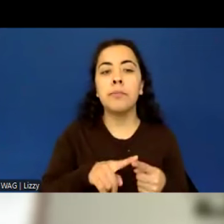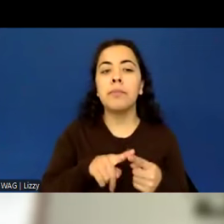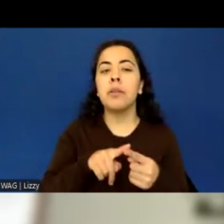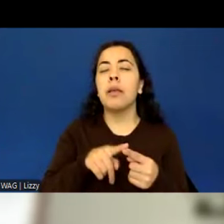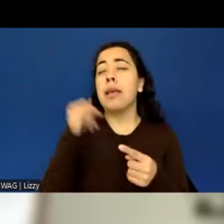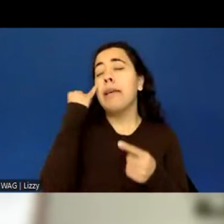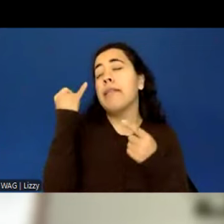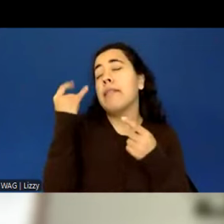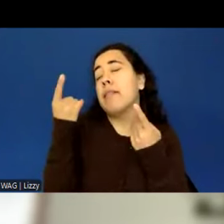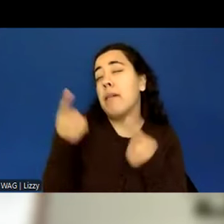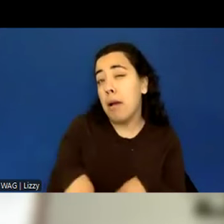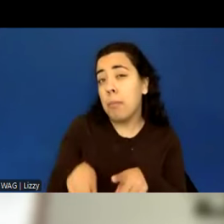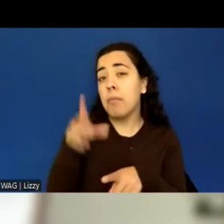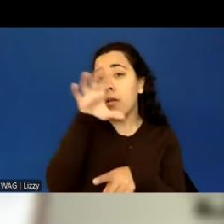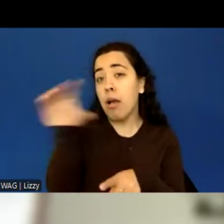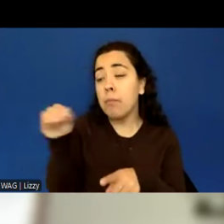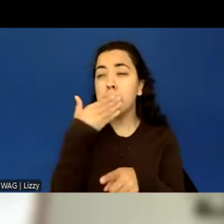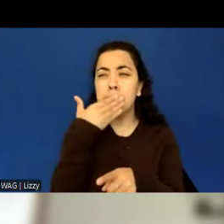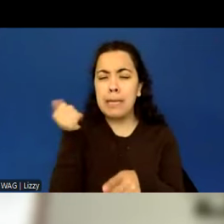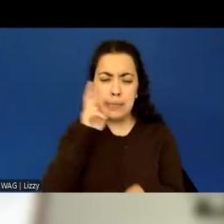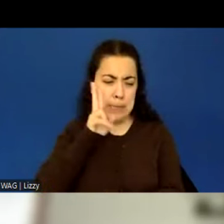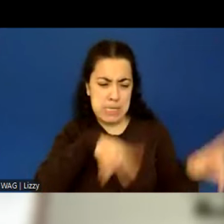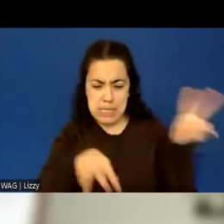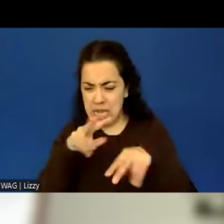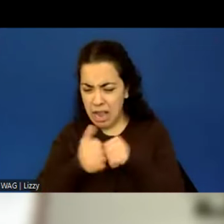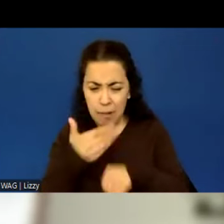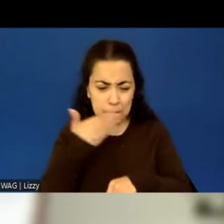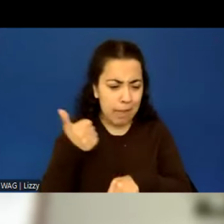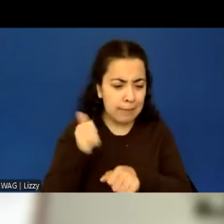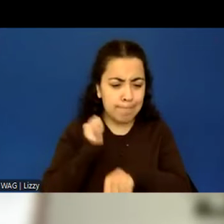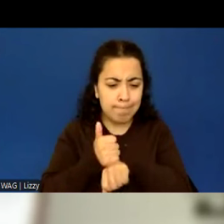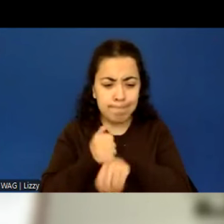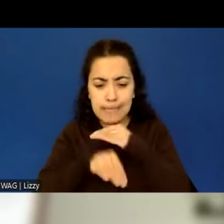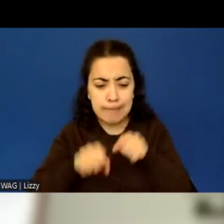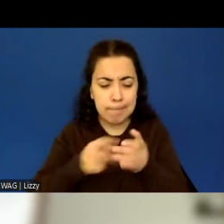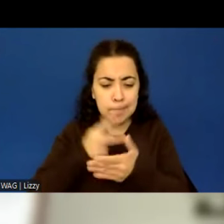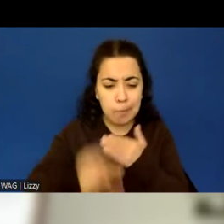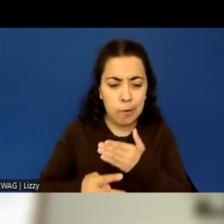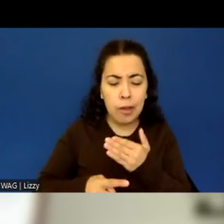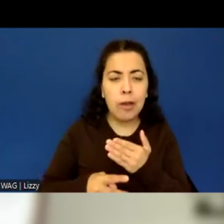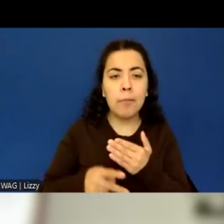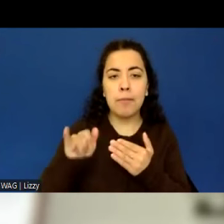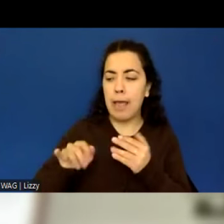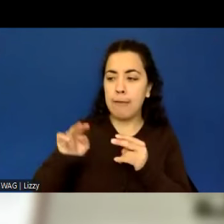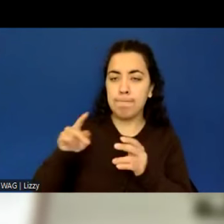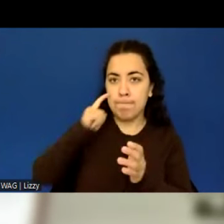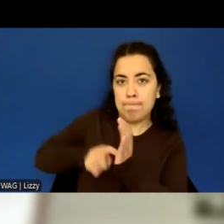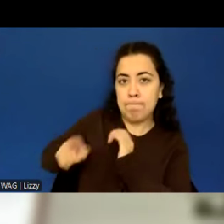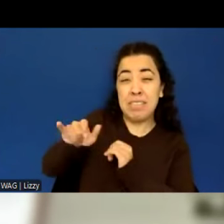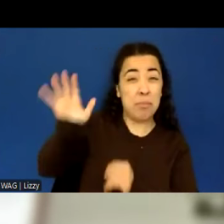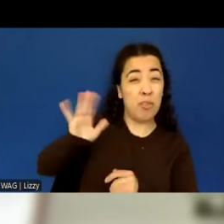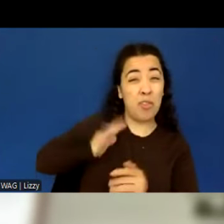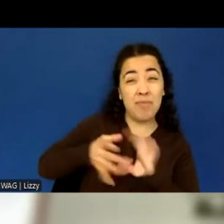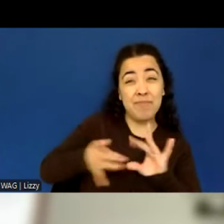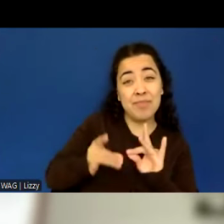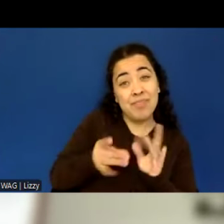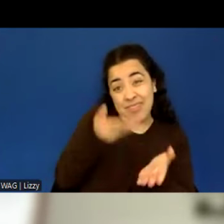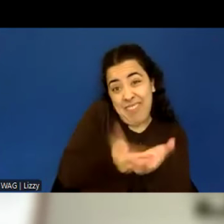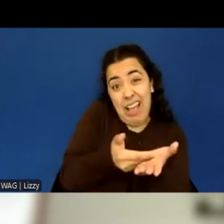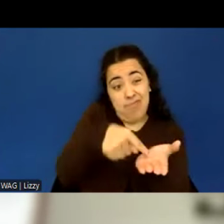exploring the best way to create an accessibility program. Like we said before, it is a fact that